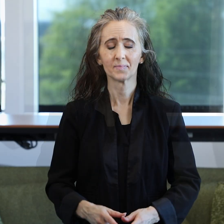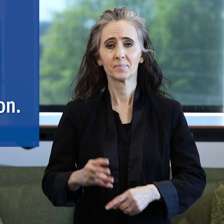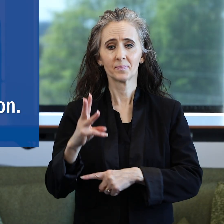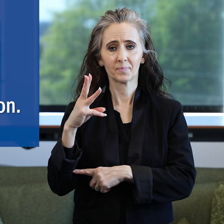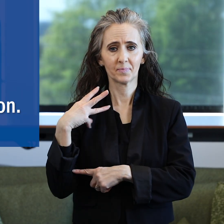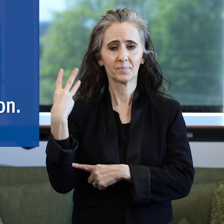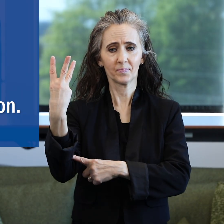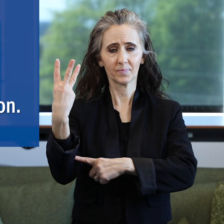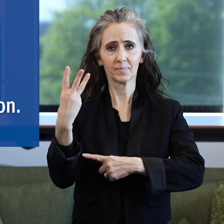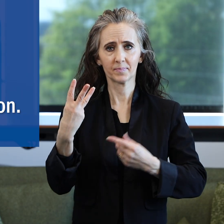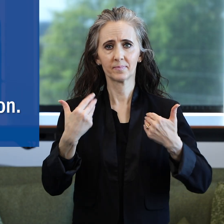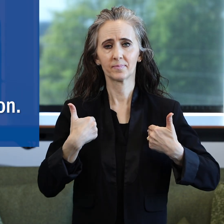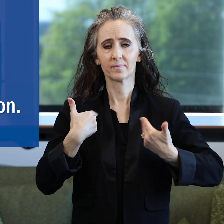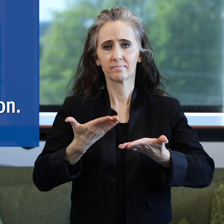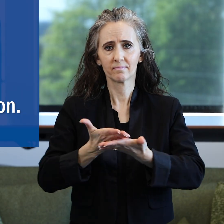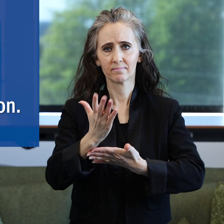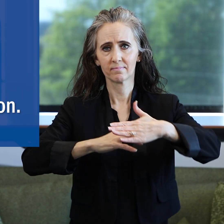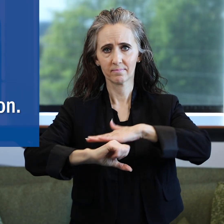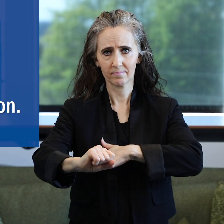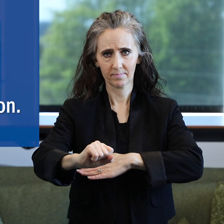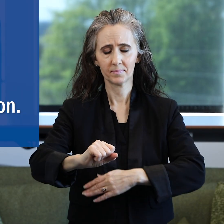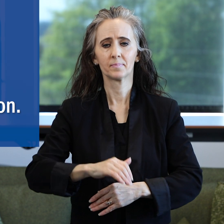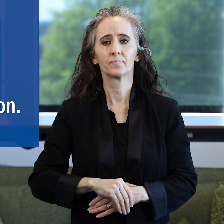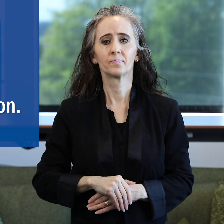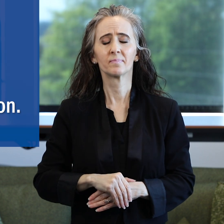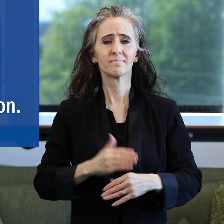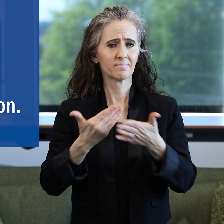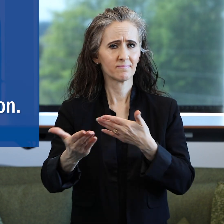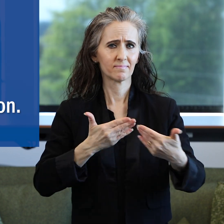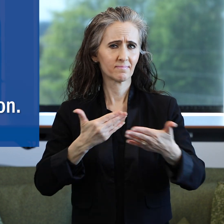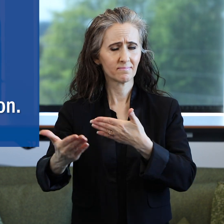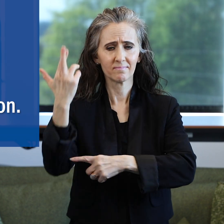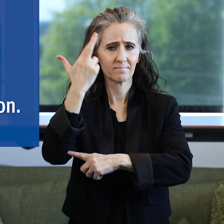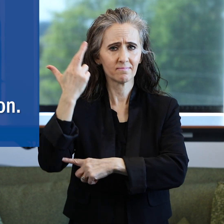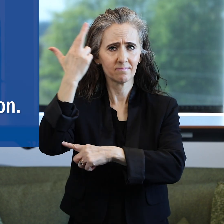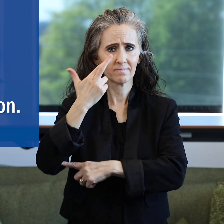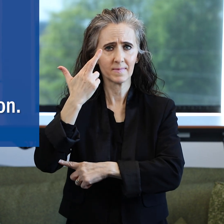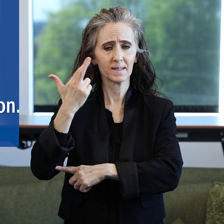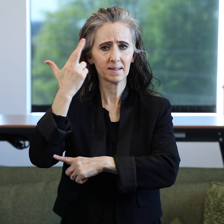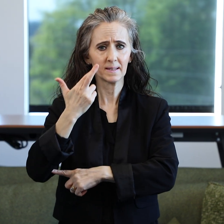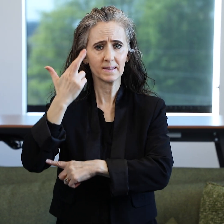You have the right to abortion in Washington. You have the fundamental right to have an abortion for any reason